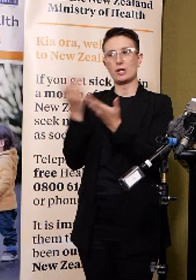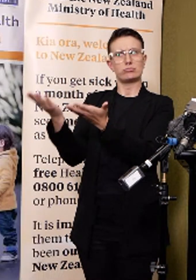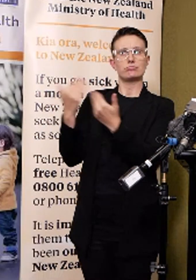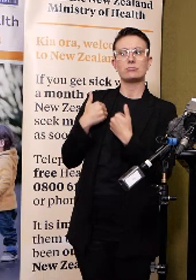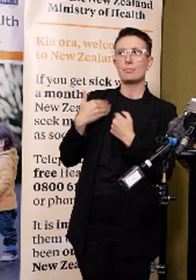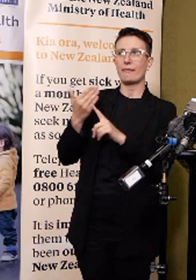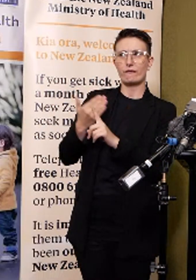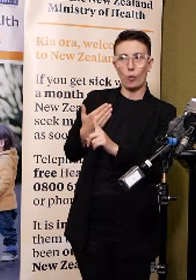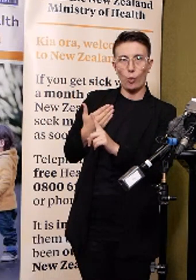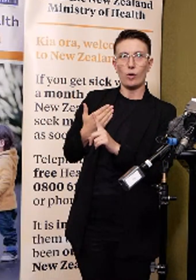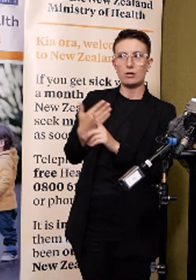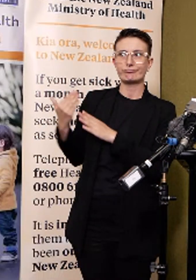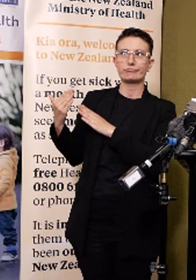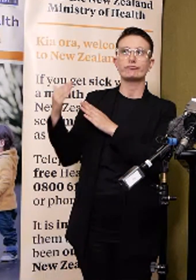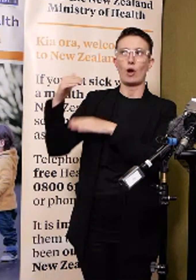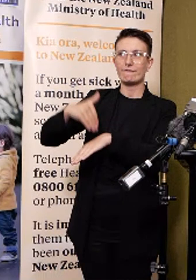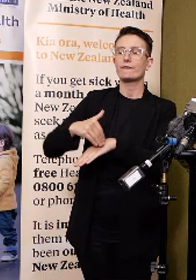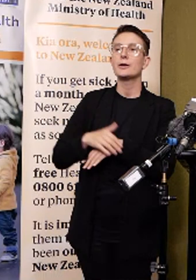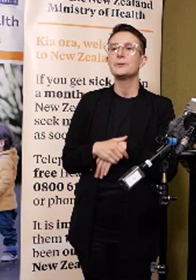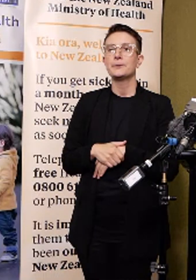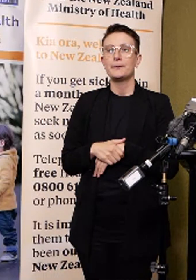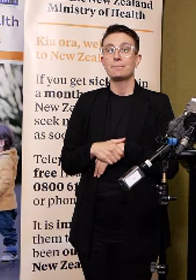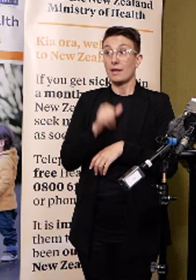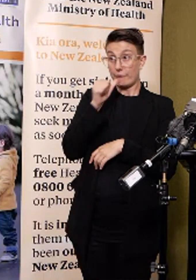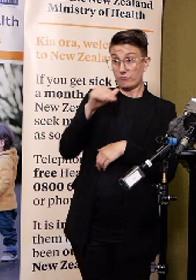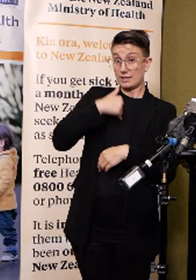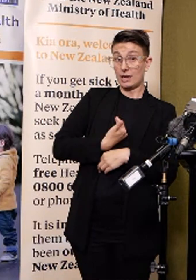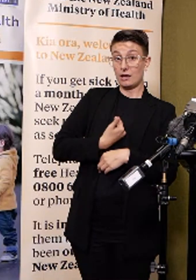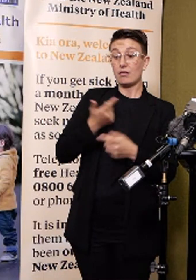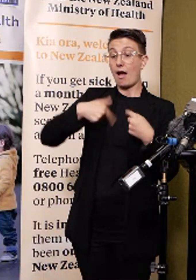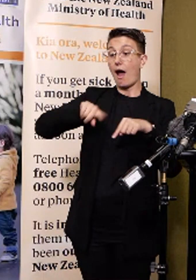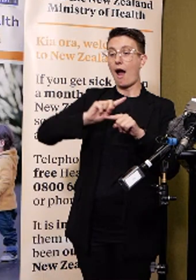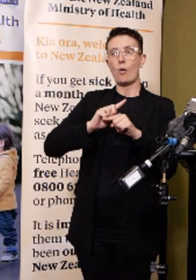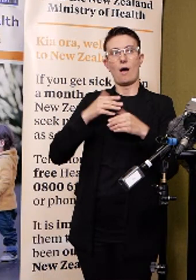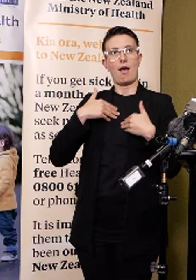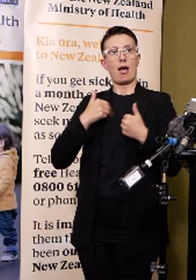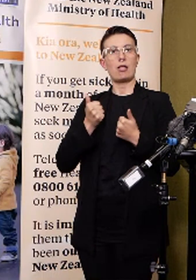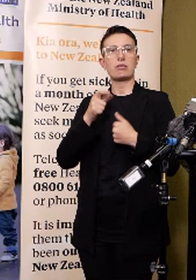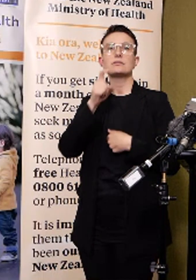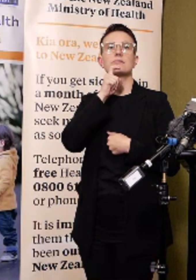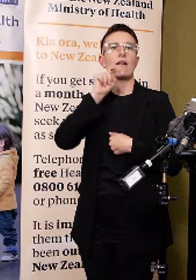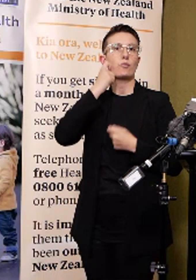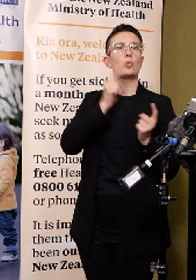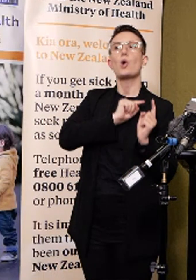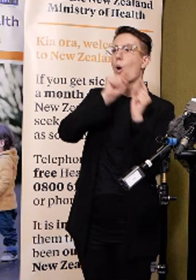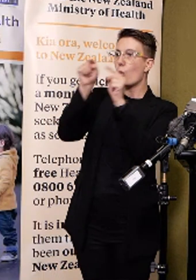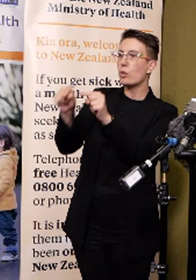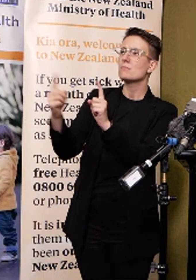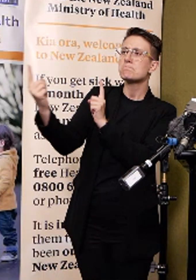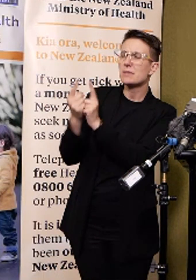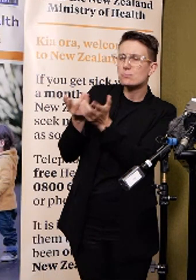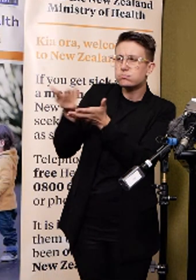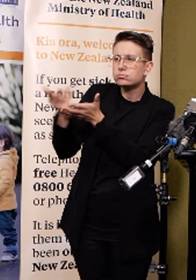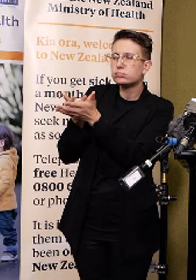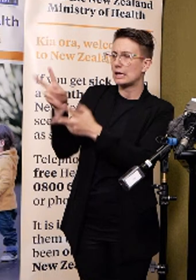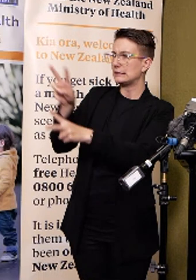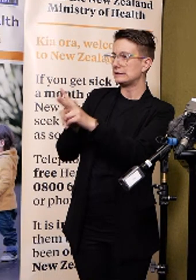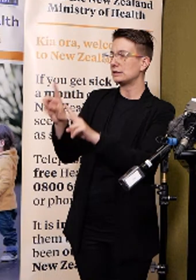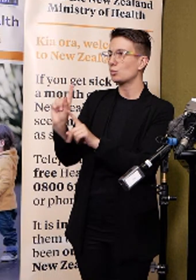if necessary, local public health staff will go out and meet with the ship's doctor and assess the situation. Do you think that's enough, given